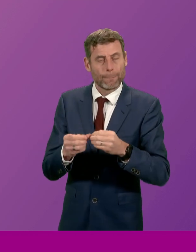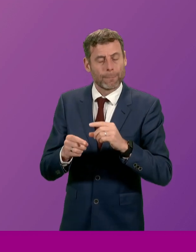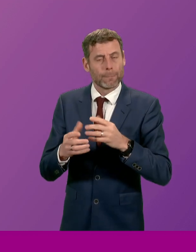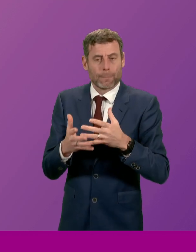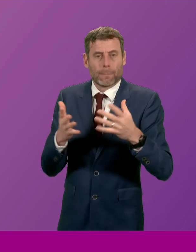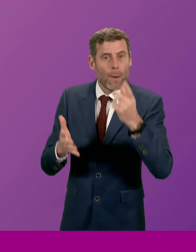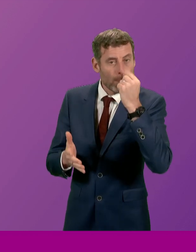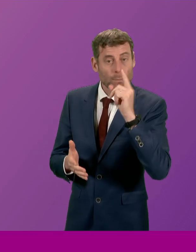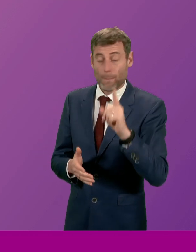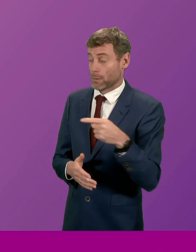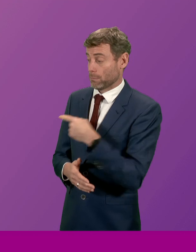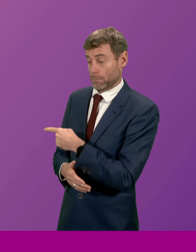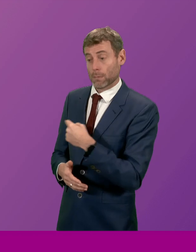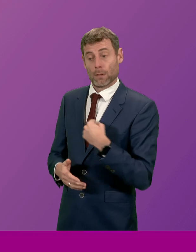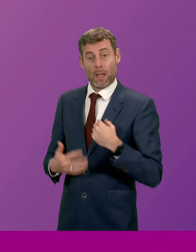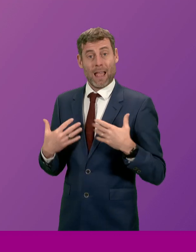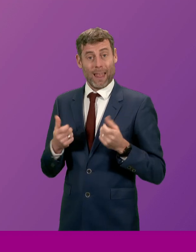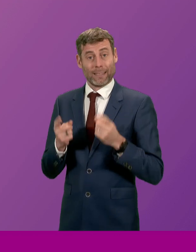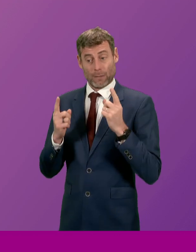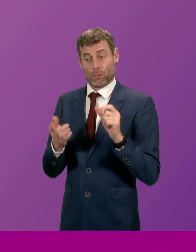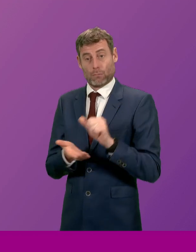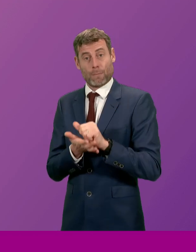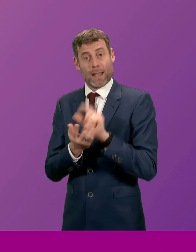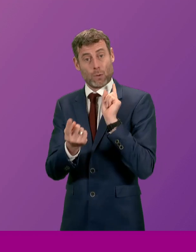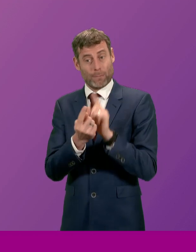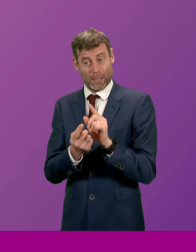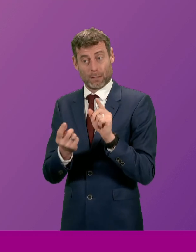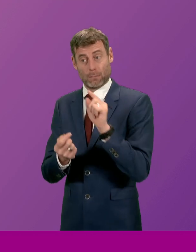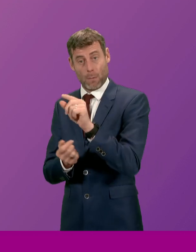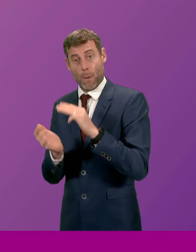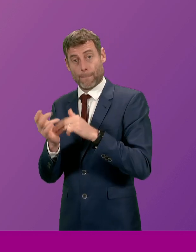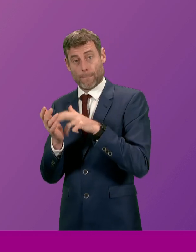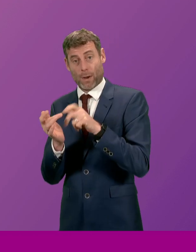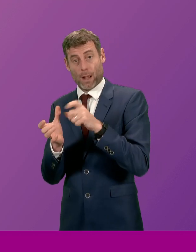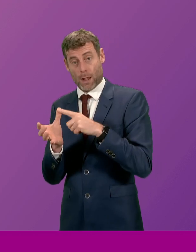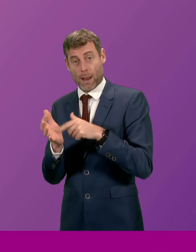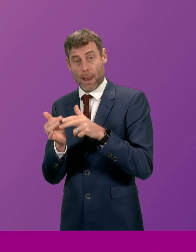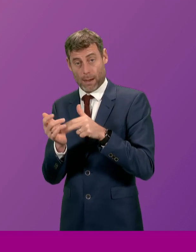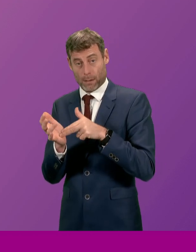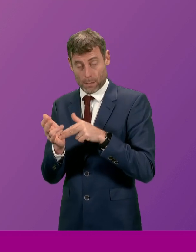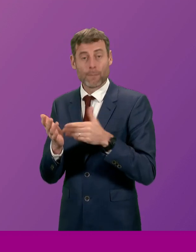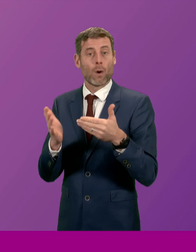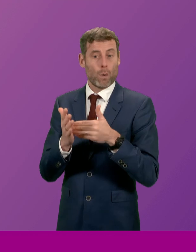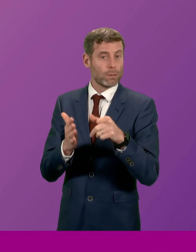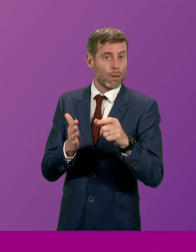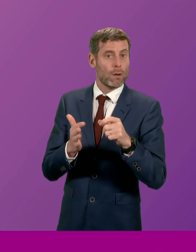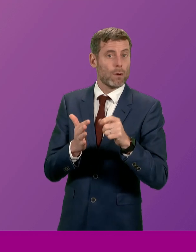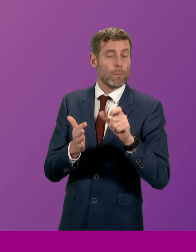meet Monica Lennon and Cole’s mum and we will see what we can do to address the situation.